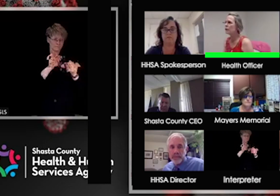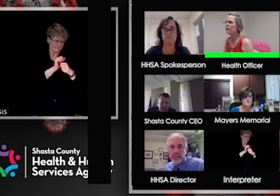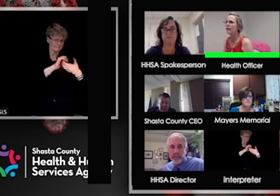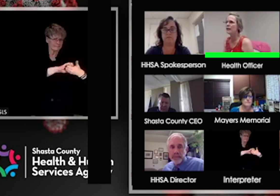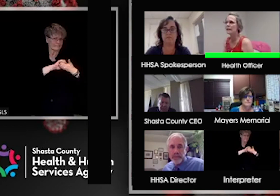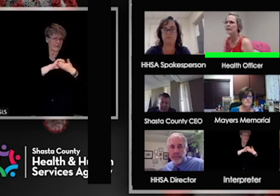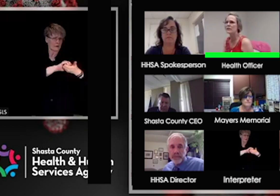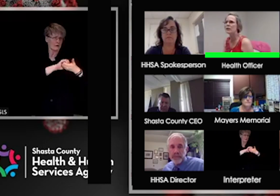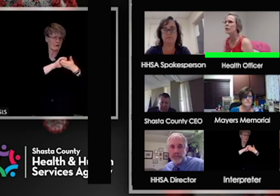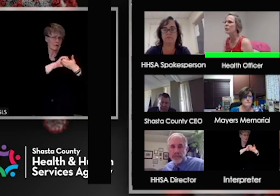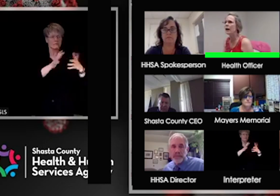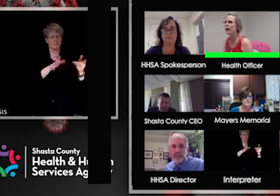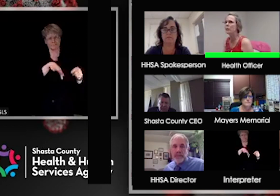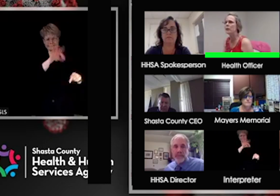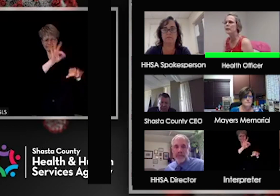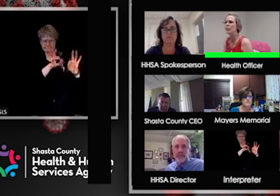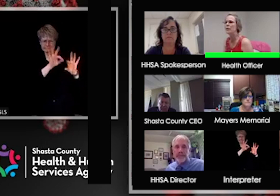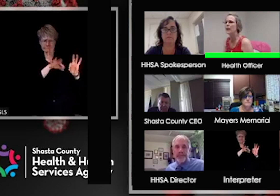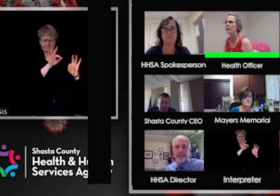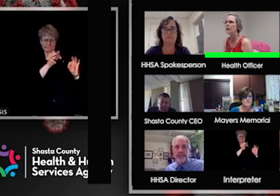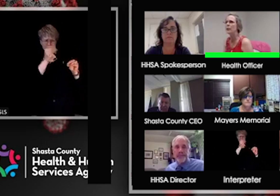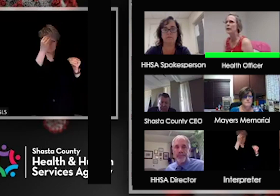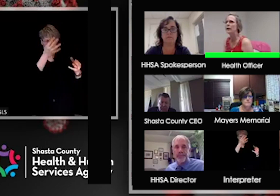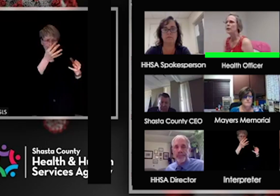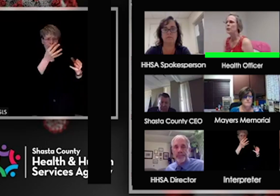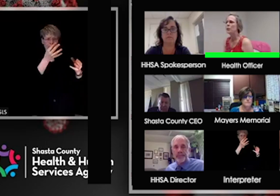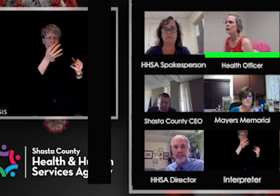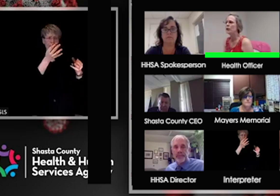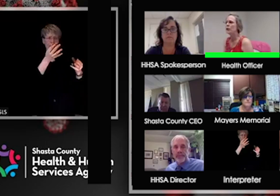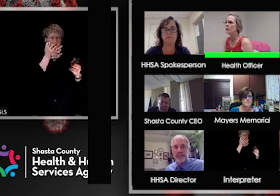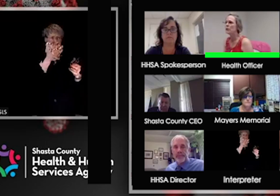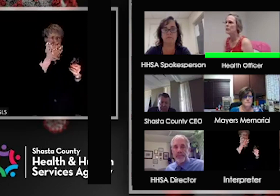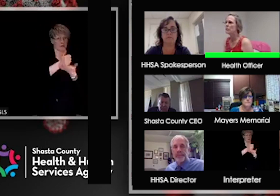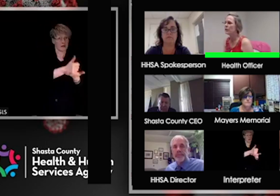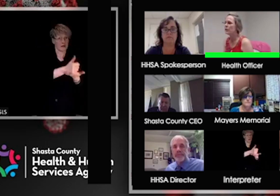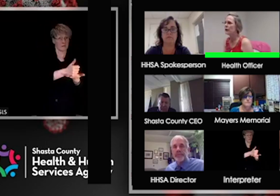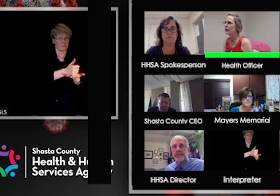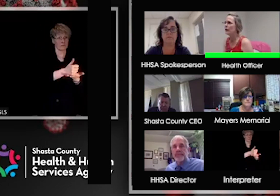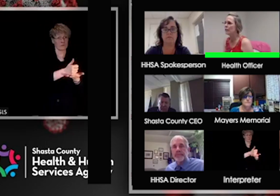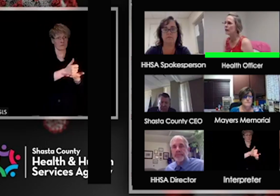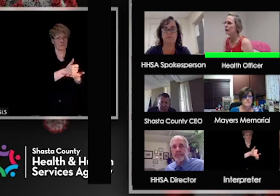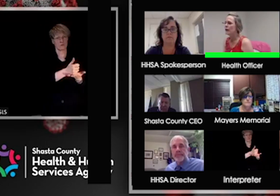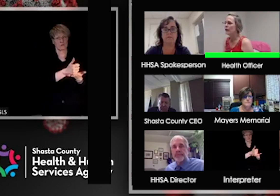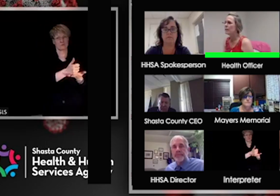employer. When they need help with that, we can help with that, but we often rely on the